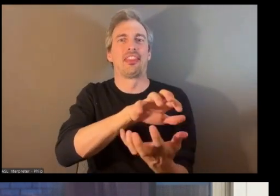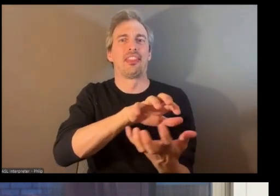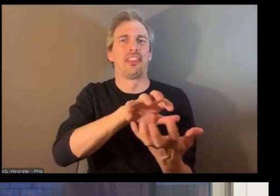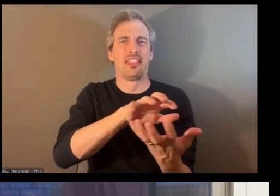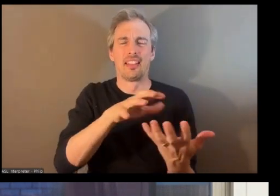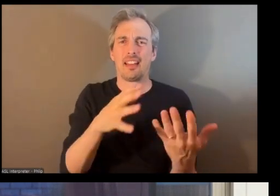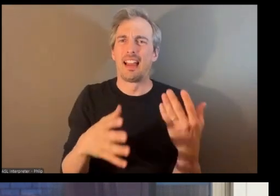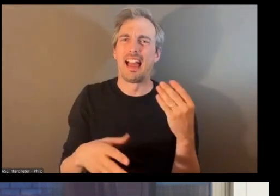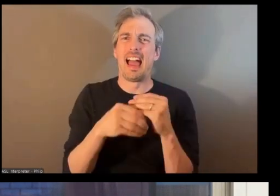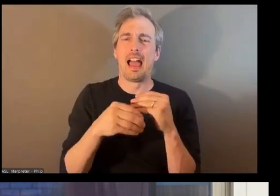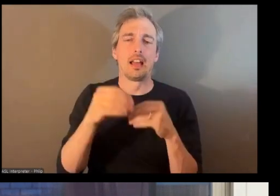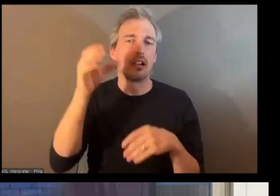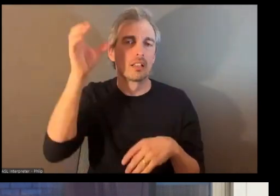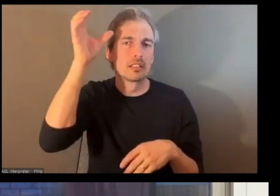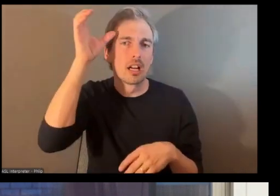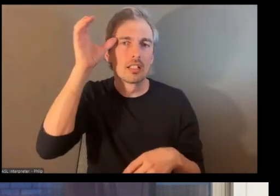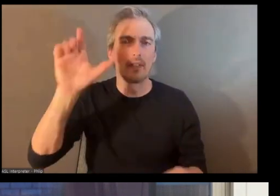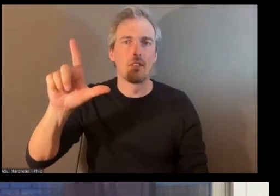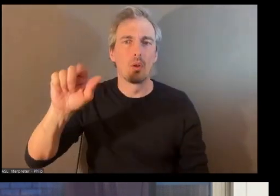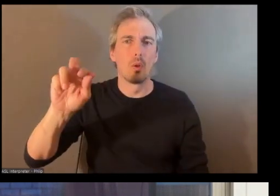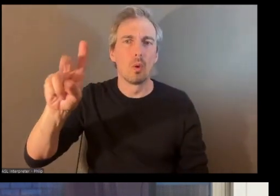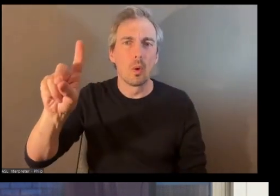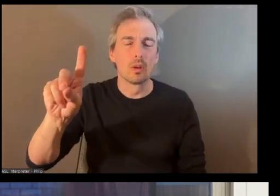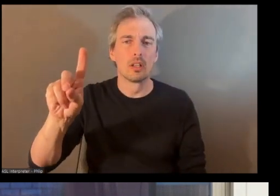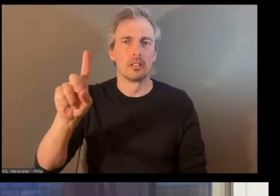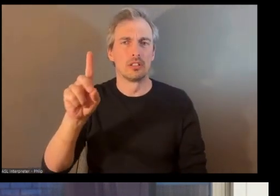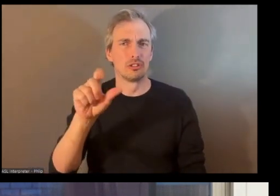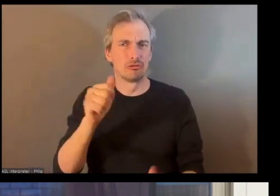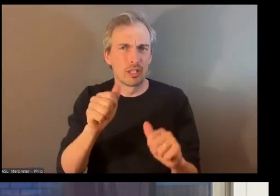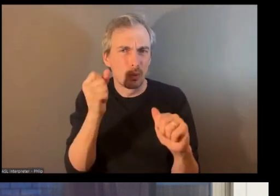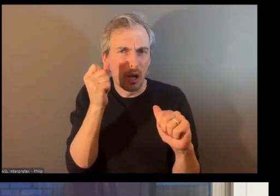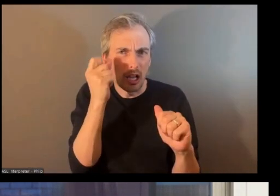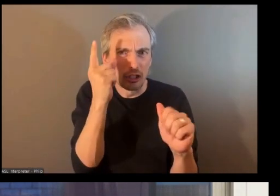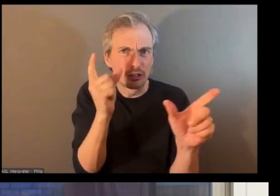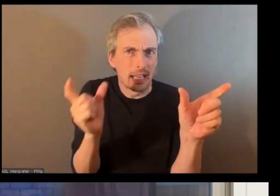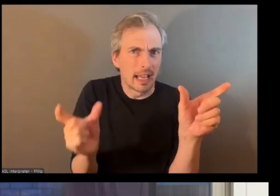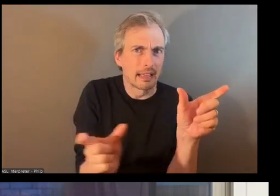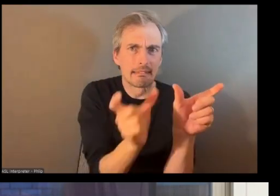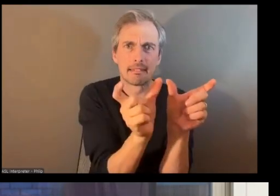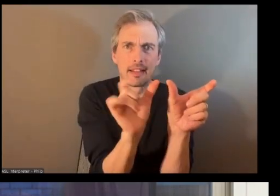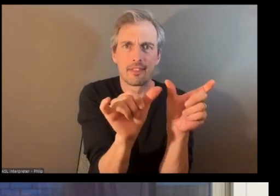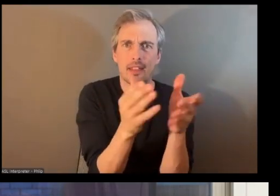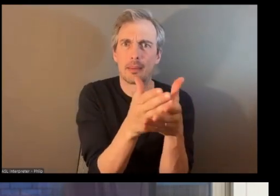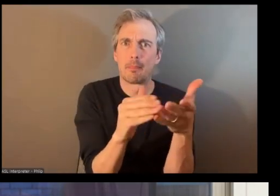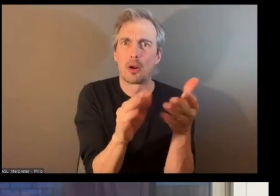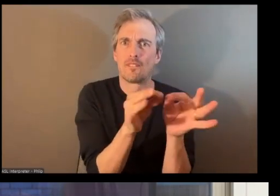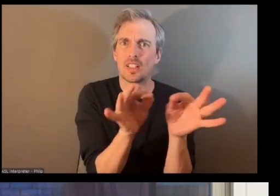And again, if it's an anxiety-related situation, we don't want to take any cognitive effort from the user.